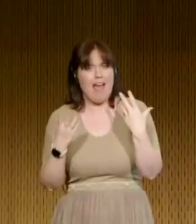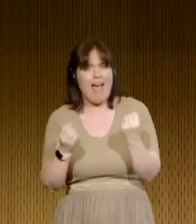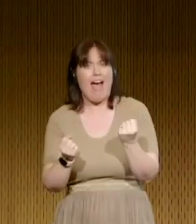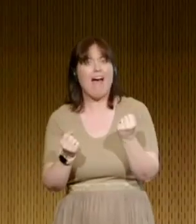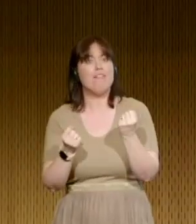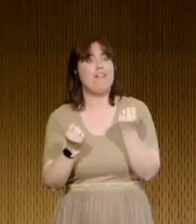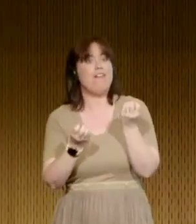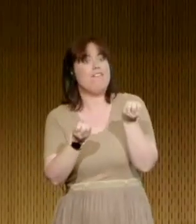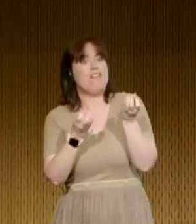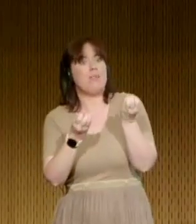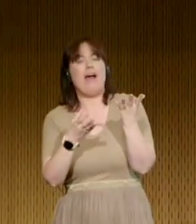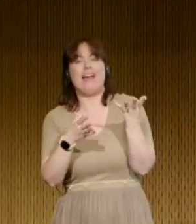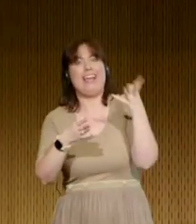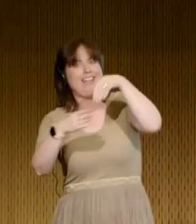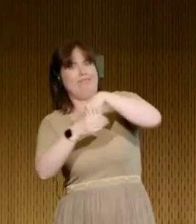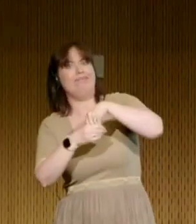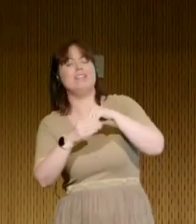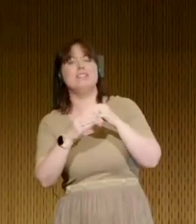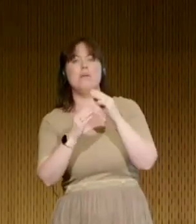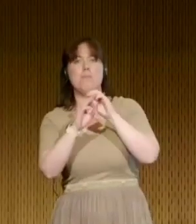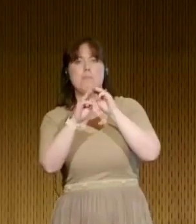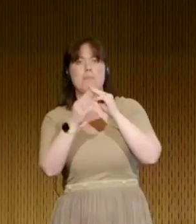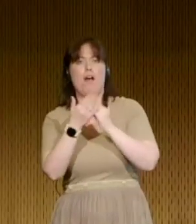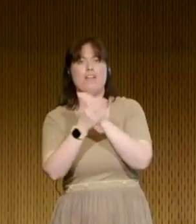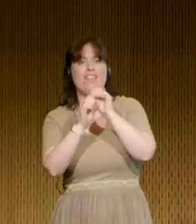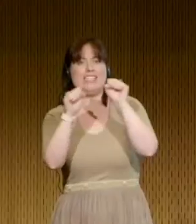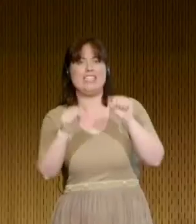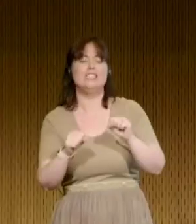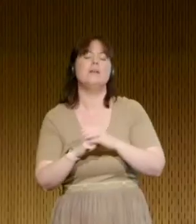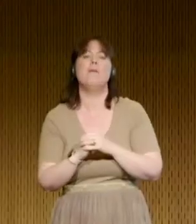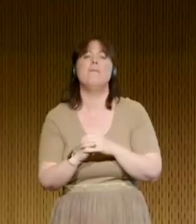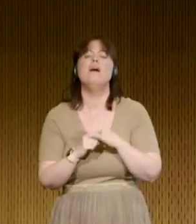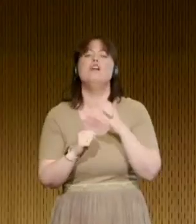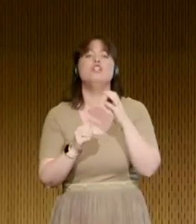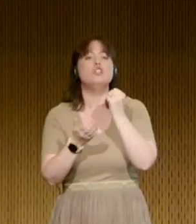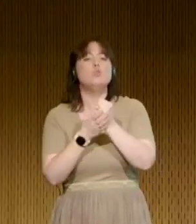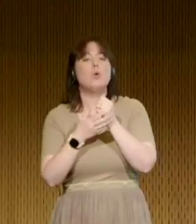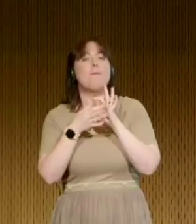contemporaneous feedback. It involves student partnership, enhances student belonging,